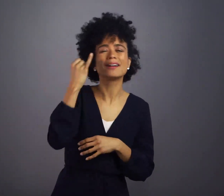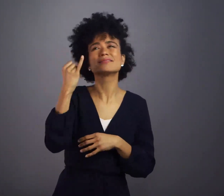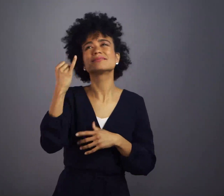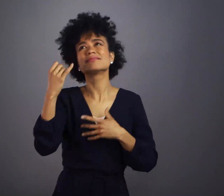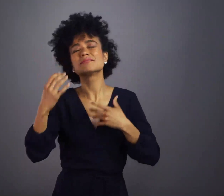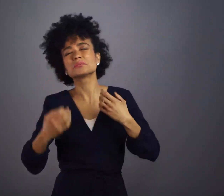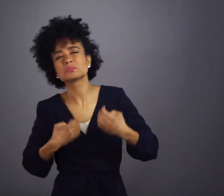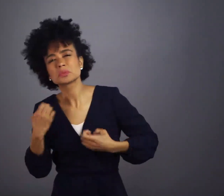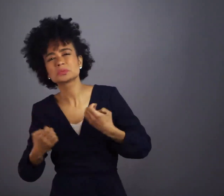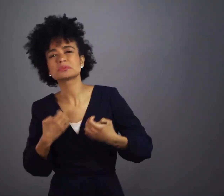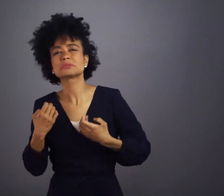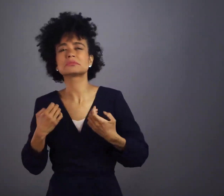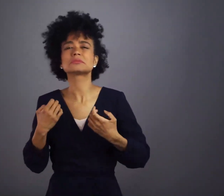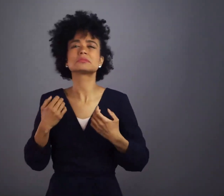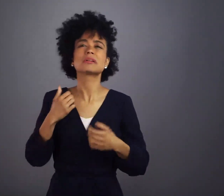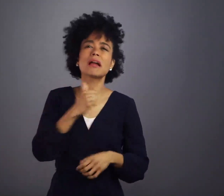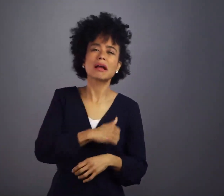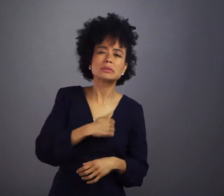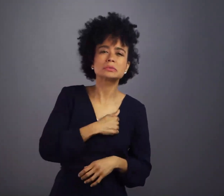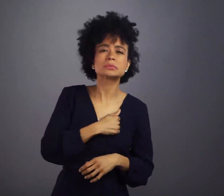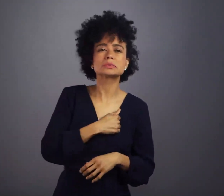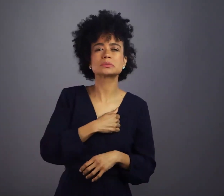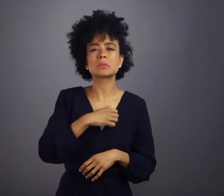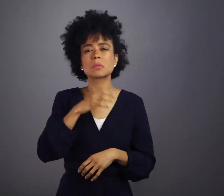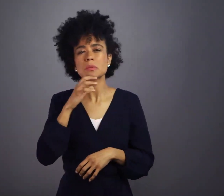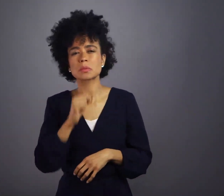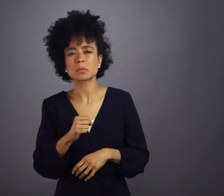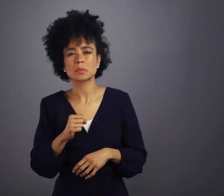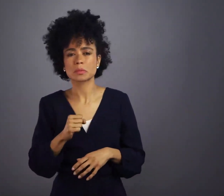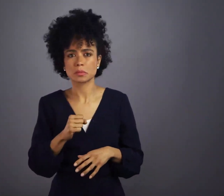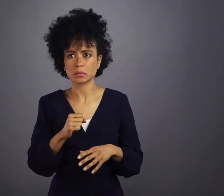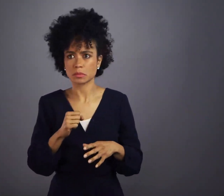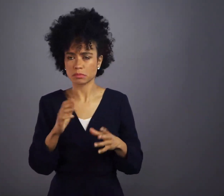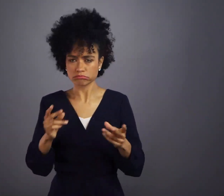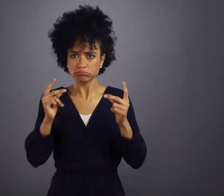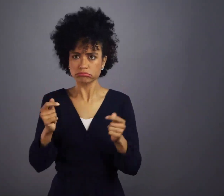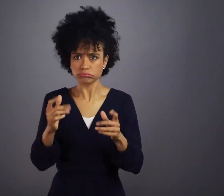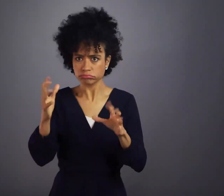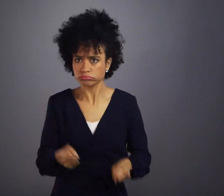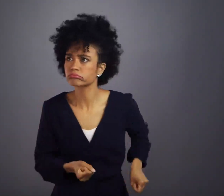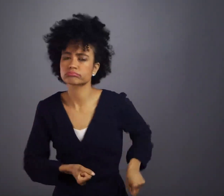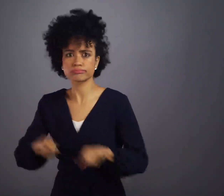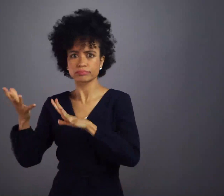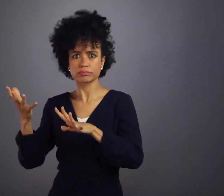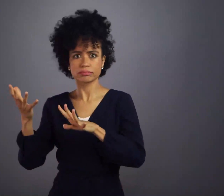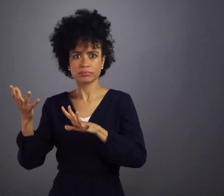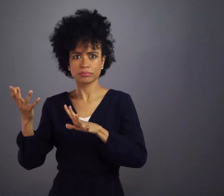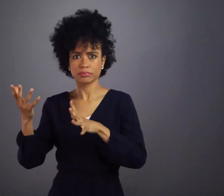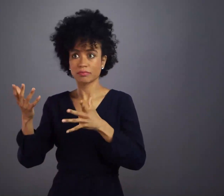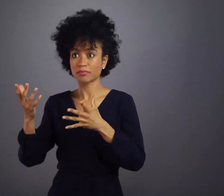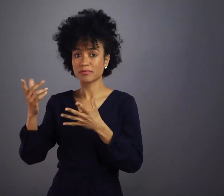of huge emotional displacements and rearrangements. Ideas, emotions, and attitudes which were once the guiding forces